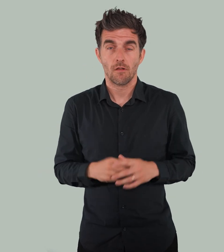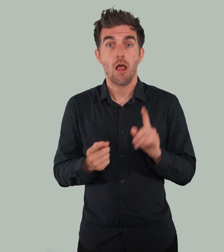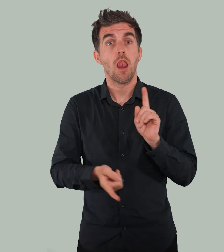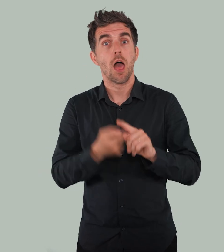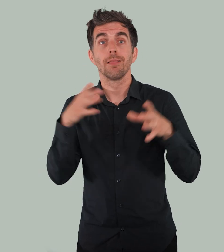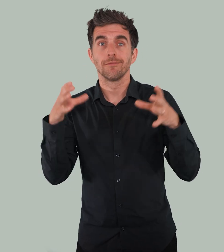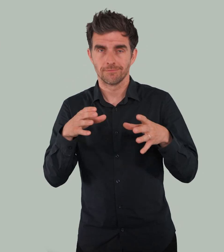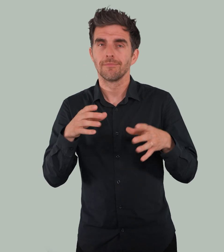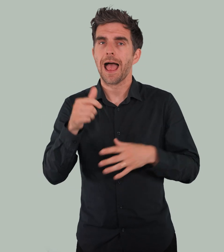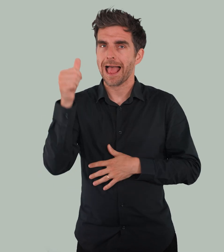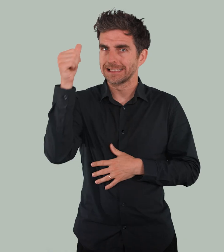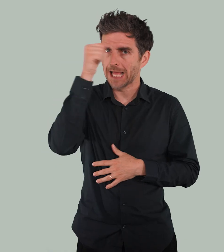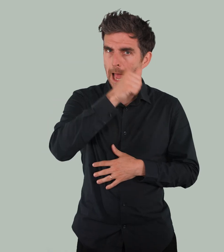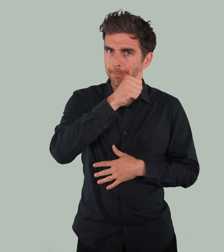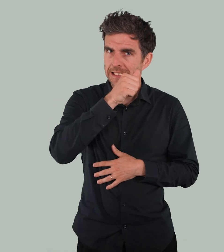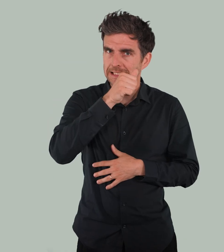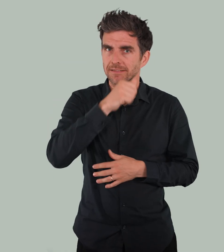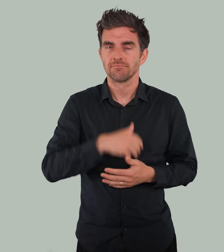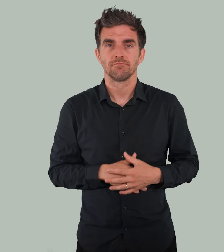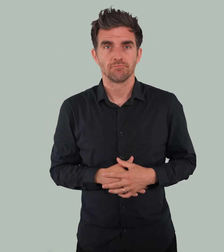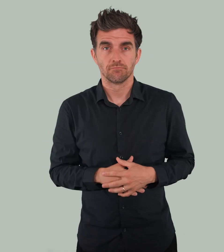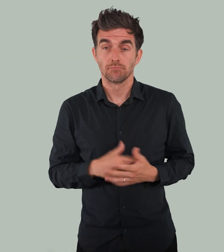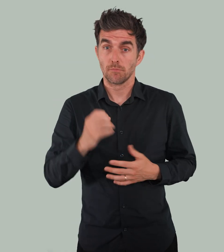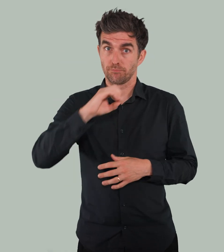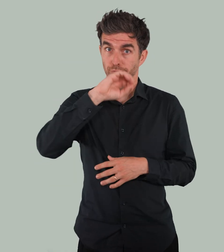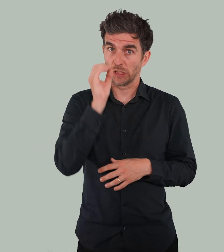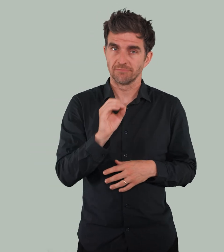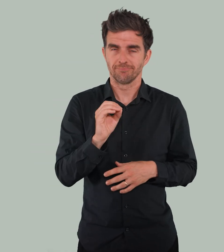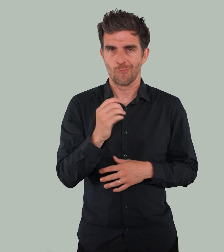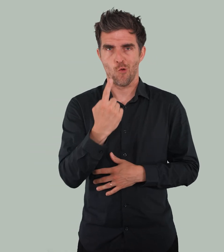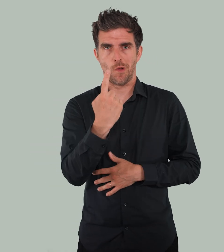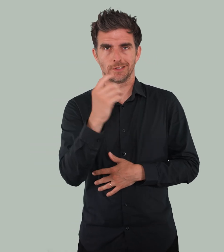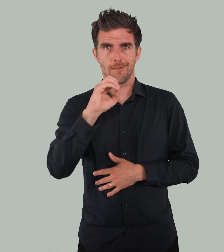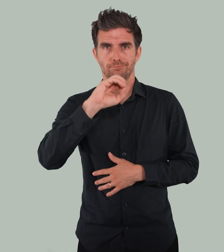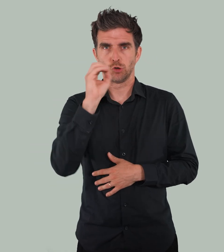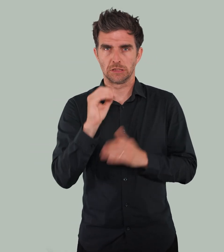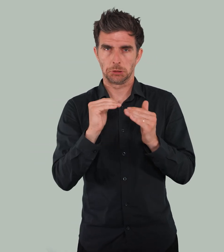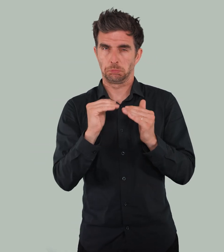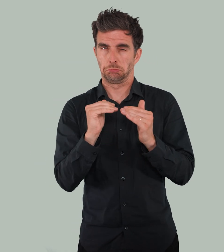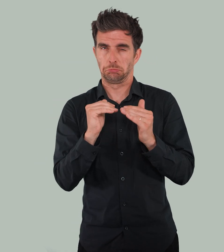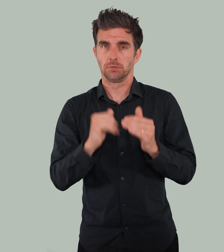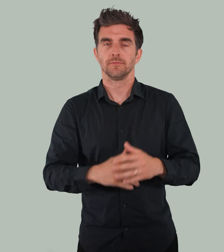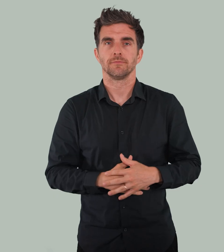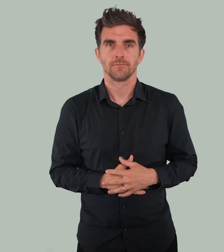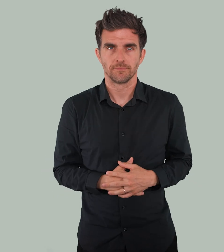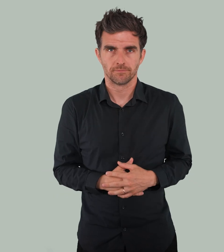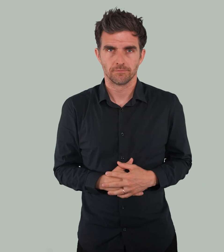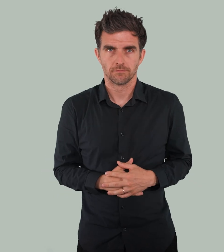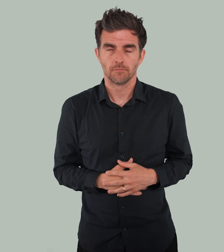Respondent Group (self-identified) - Academics % of total - ~1%